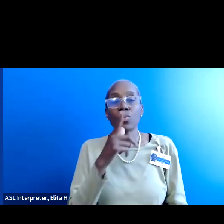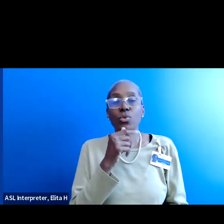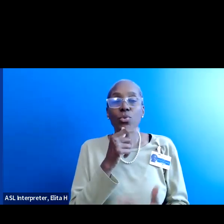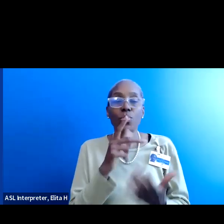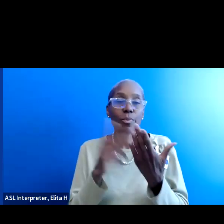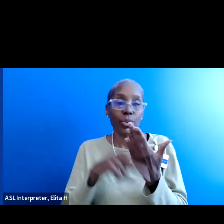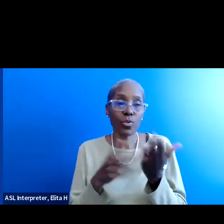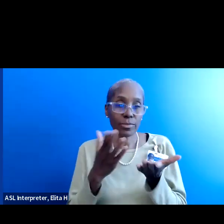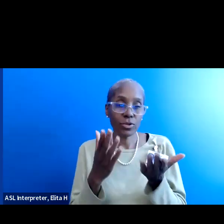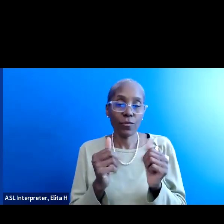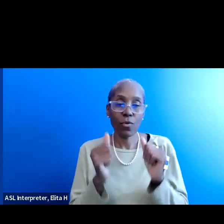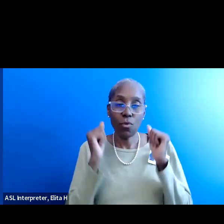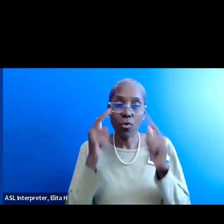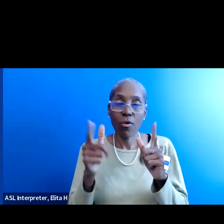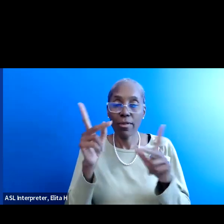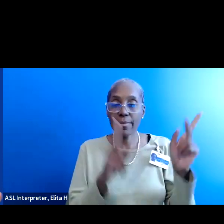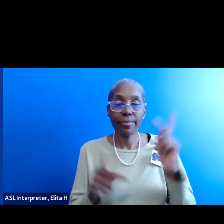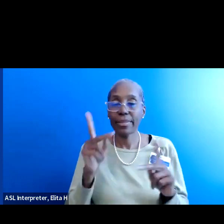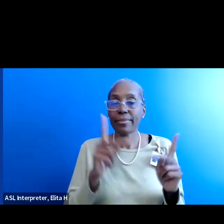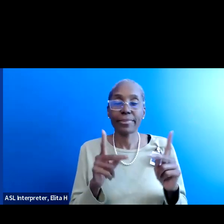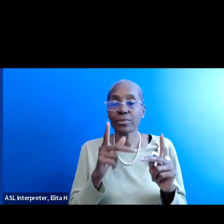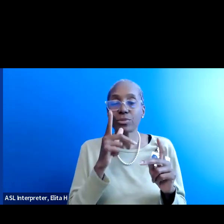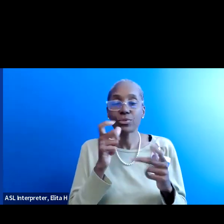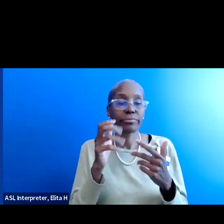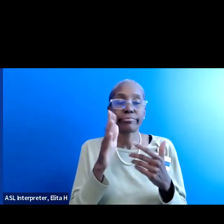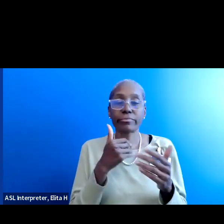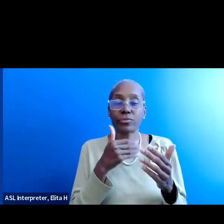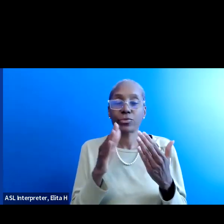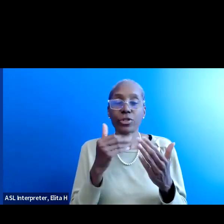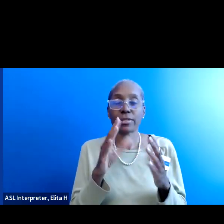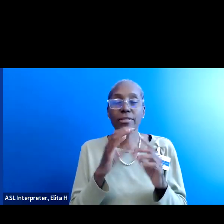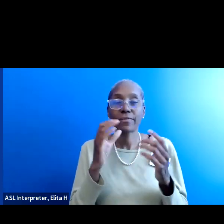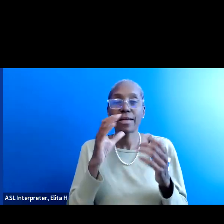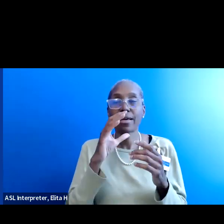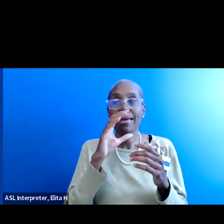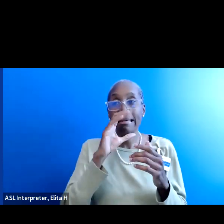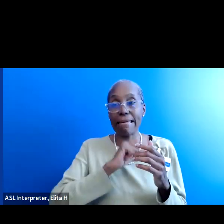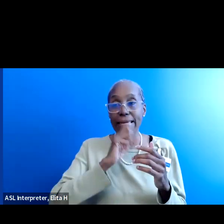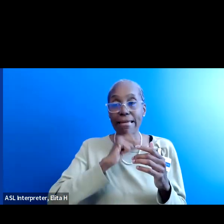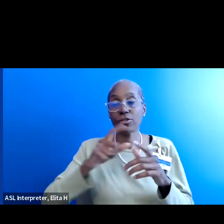They serve all individuals regardless of age, living in long-term care facilities.